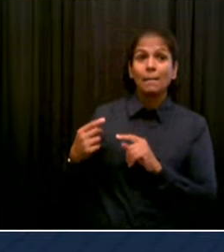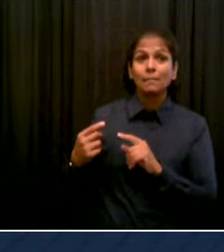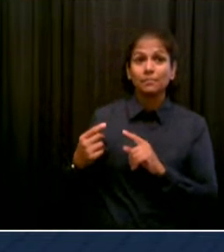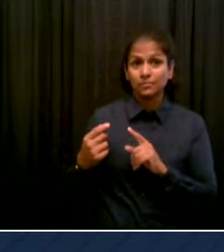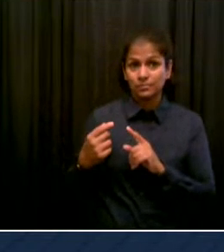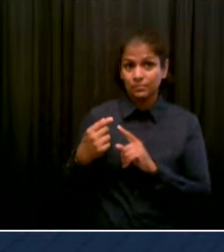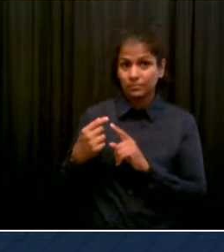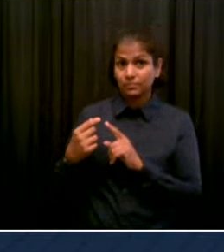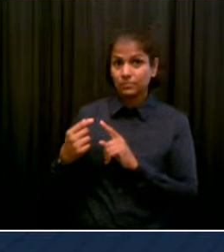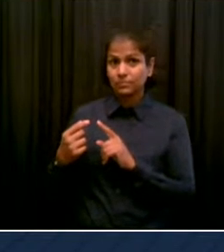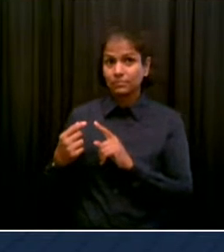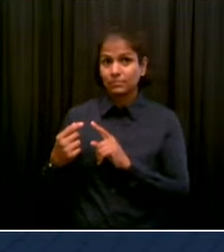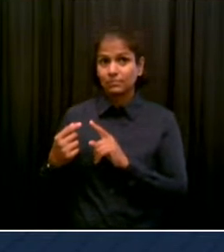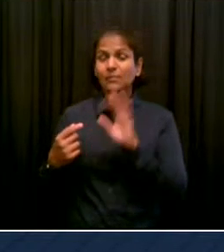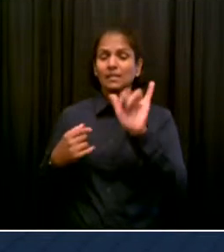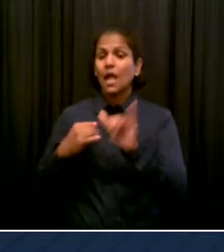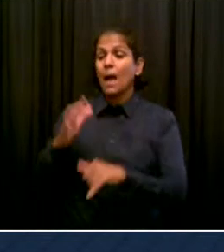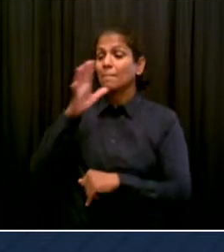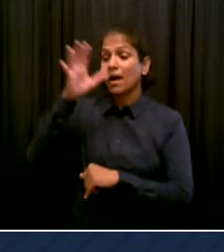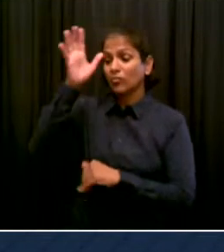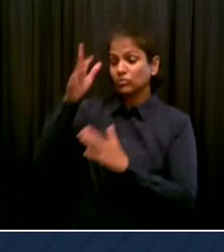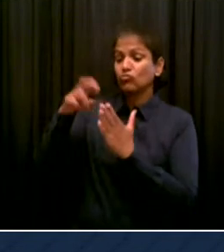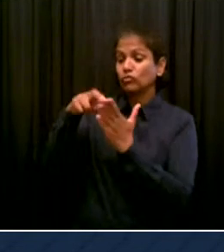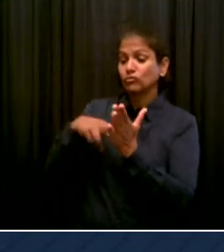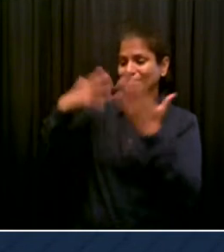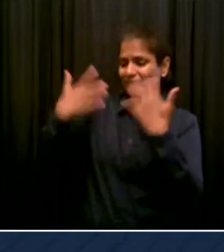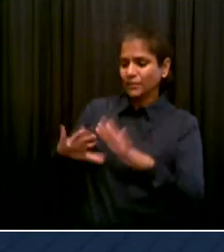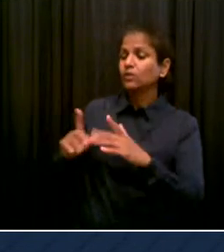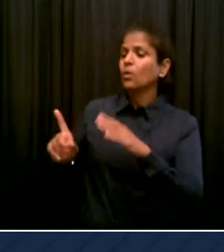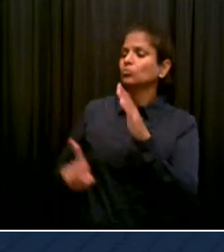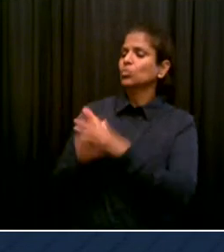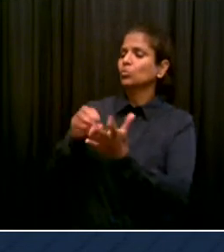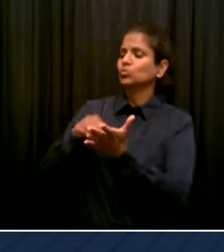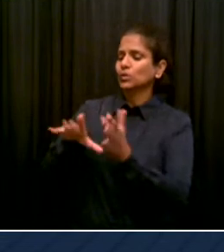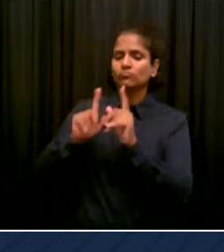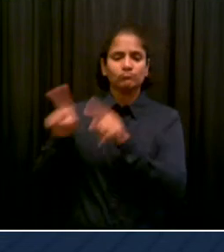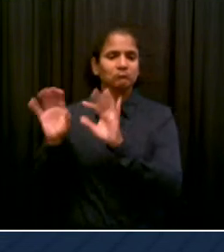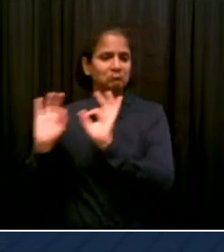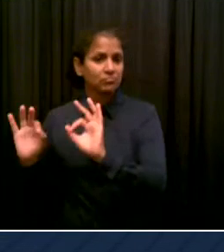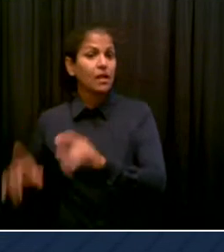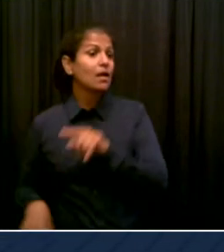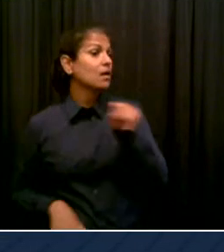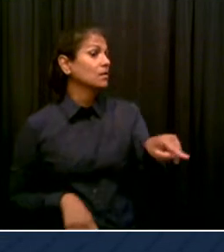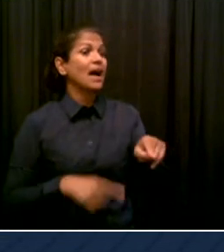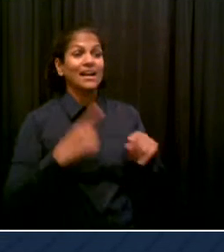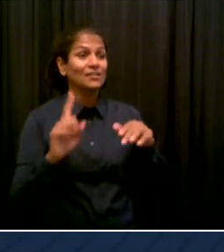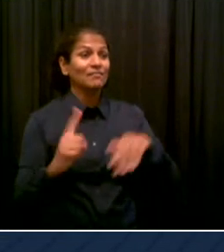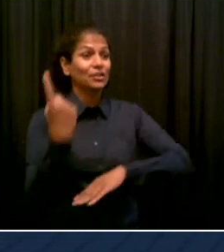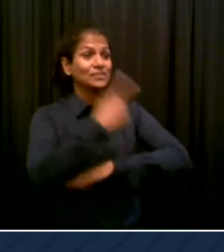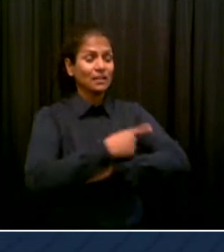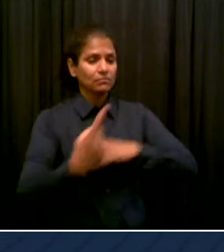REGISTERING AND MORE ARE SHOWING UP IN SCHOOLS. AS THE MAYOR SAID, AS SOON AS